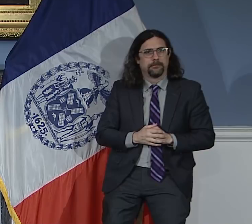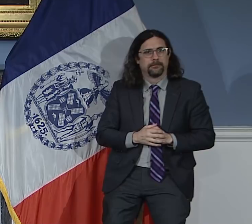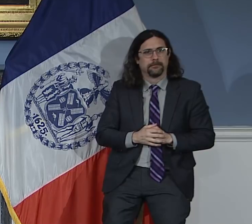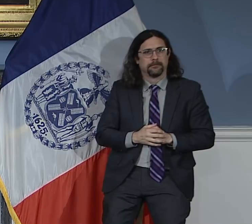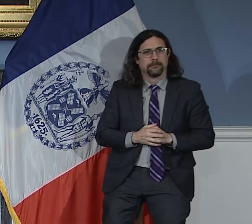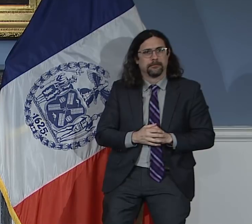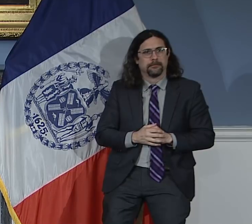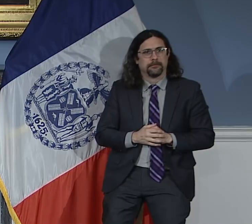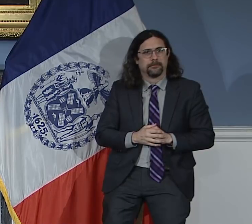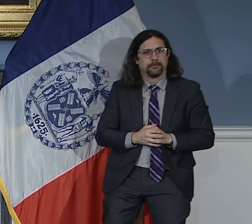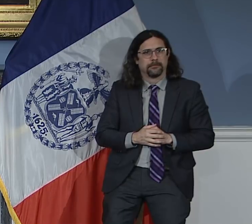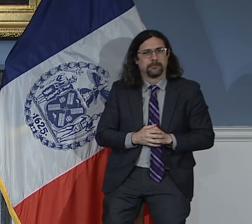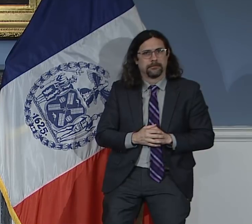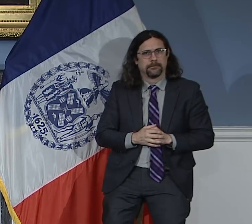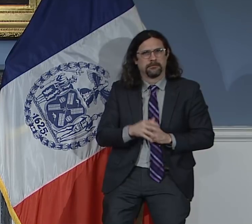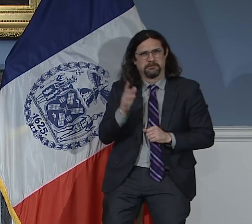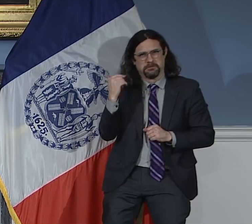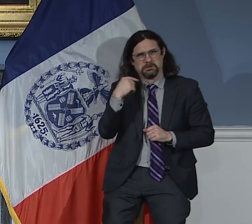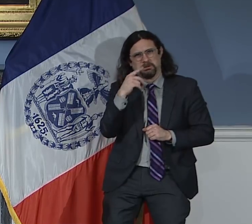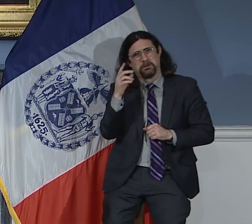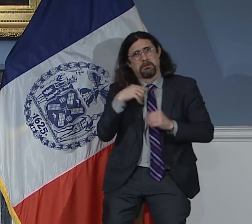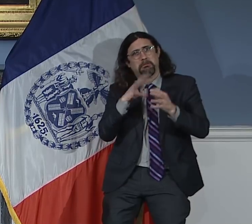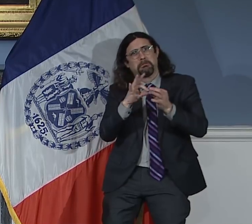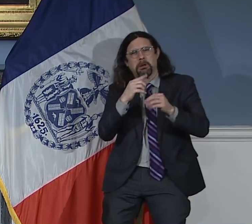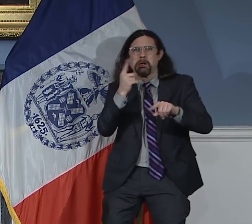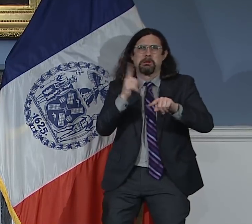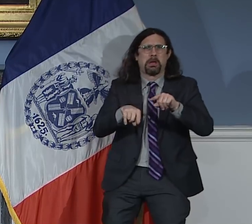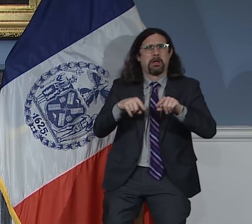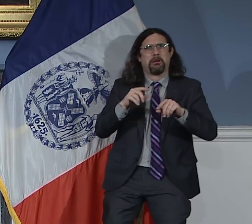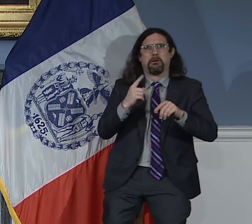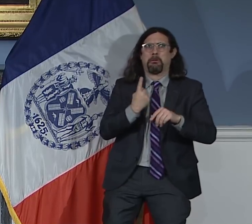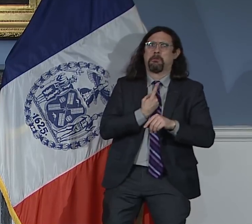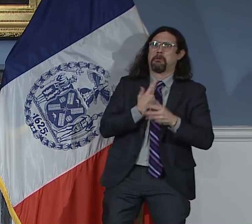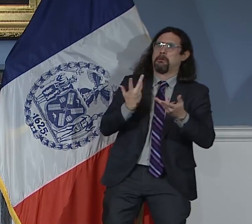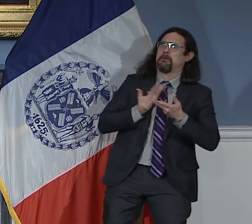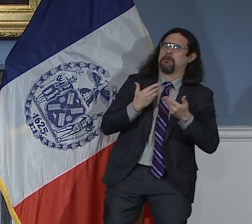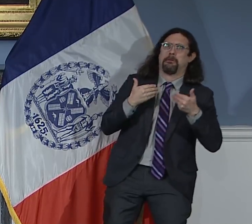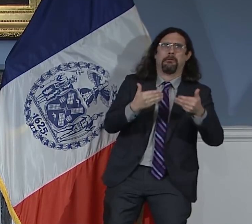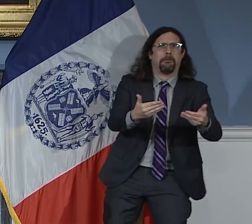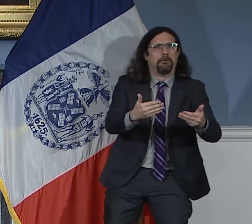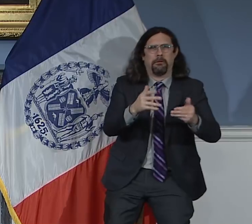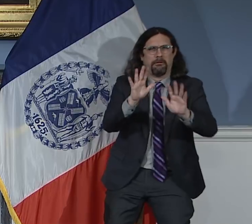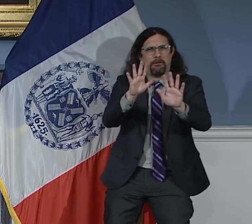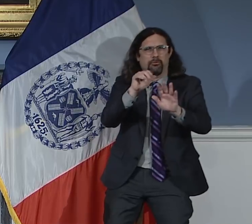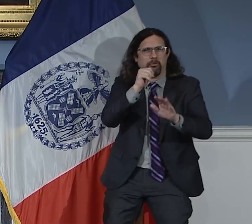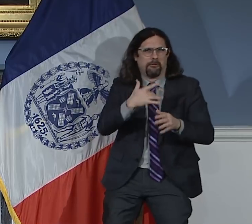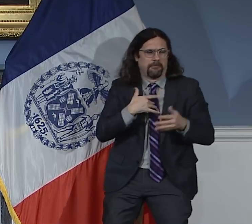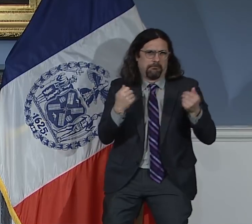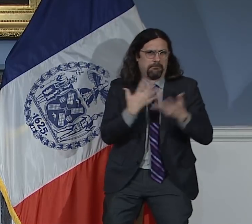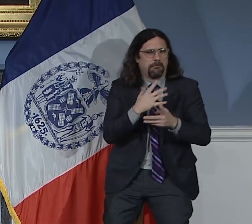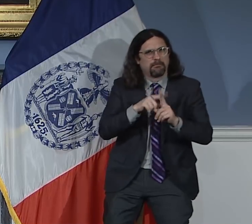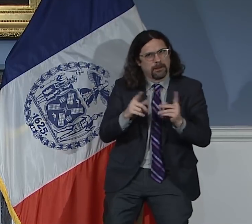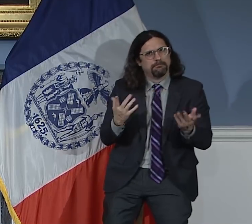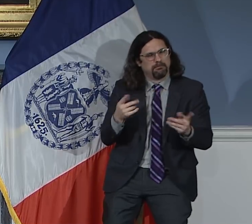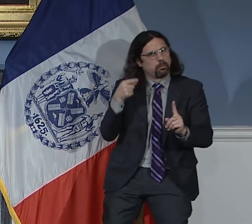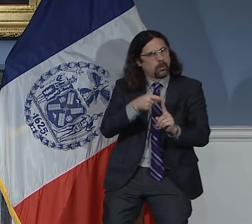OT HARE THAT NOT TO CREATE FEAR BUT TO LEVEL WITH PEOPLE.